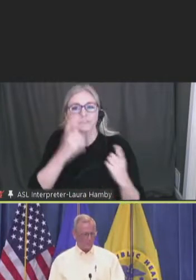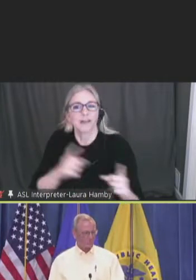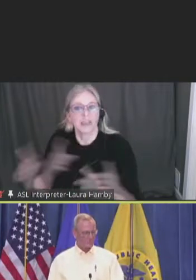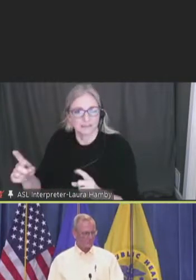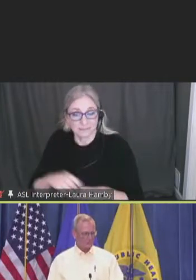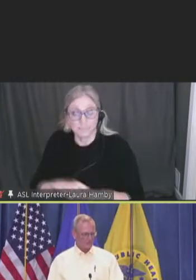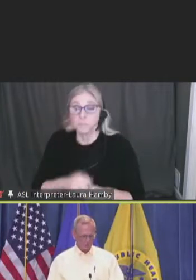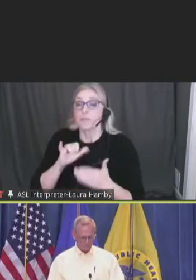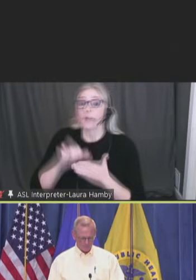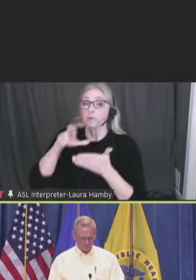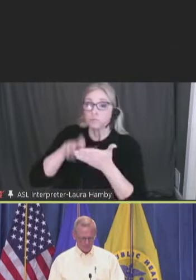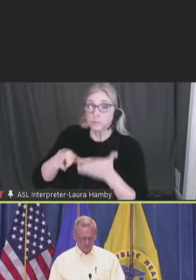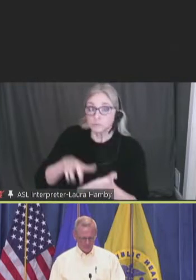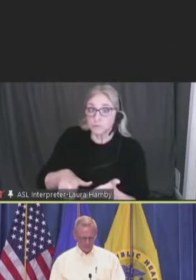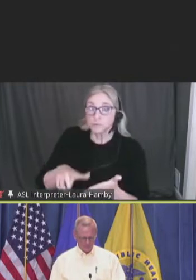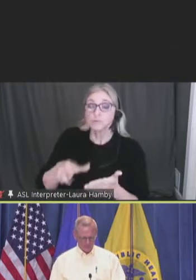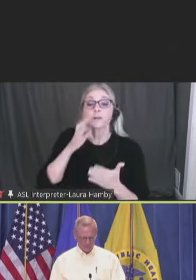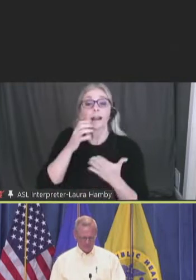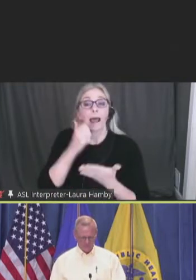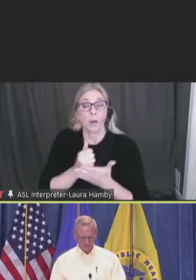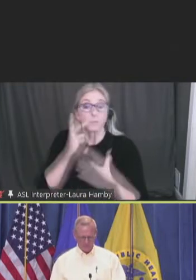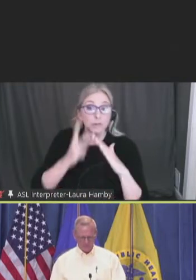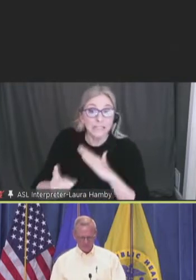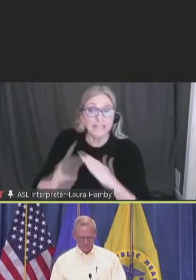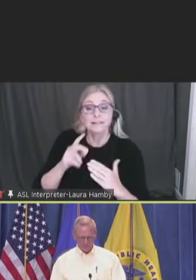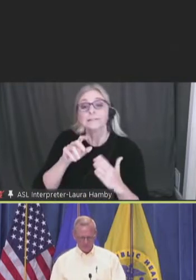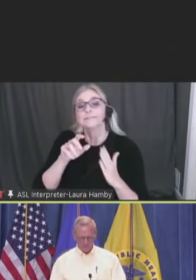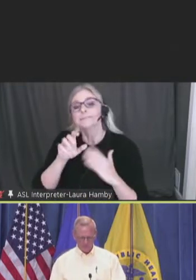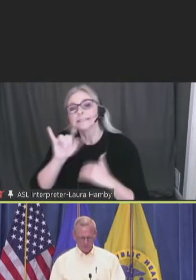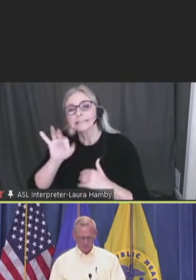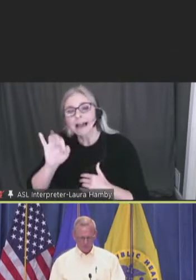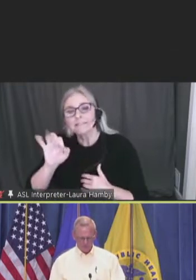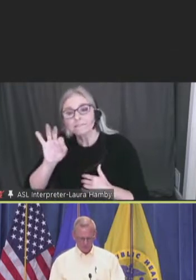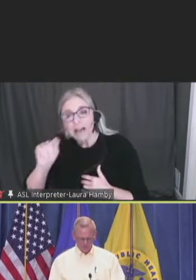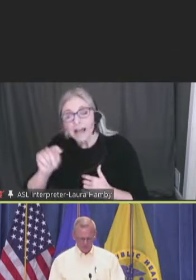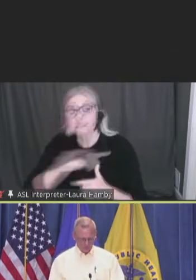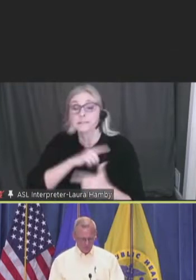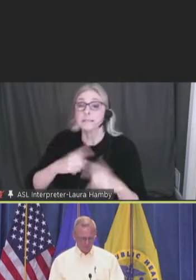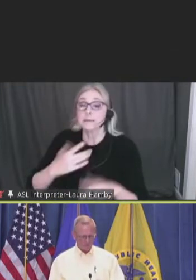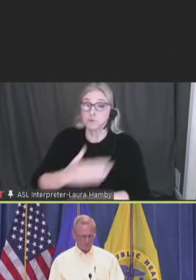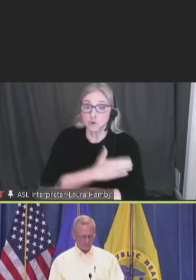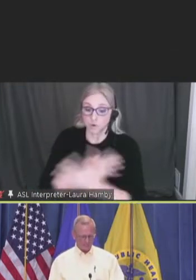This research can help predict side effects and improve immune responses to enhance vaccine